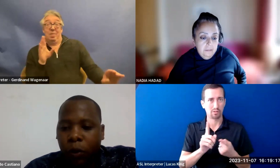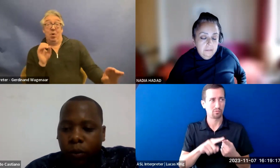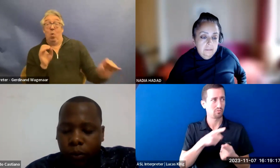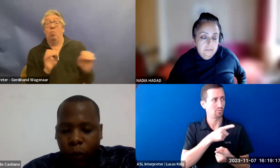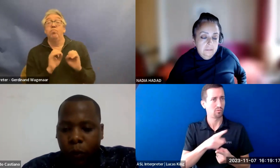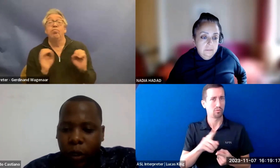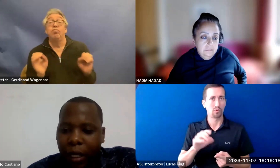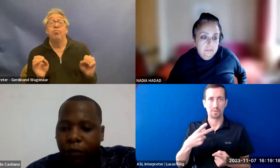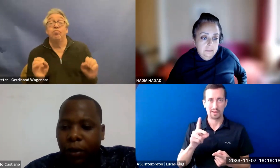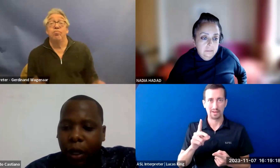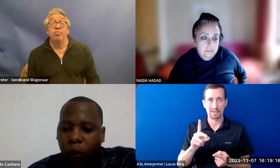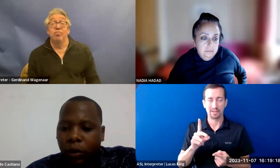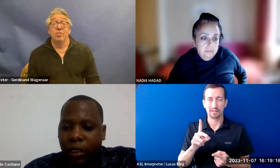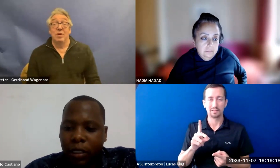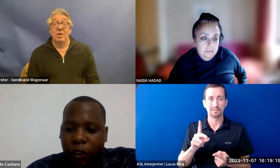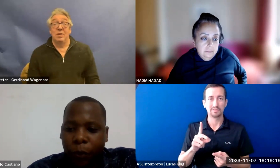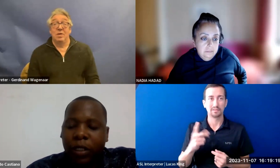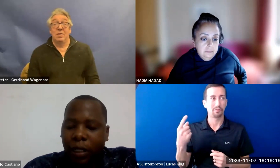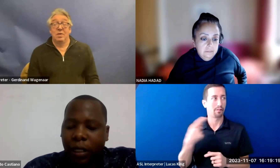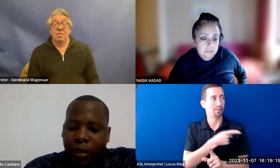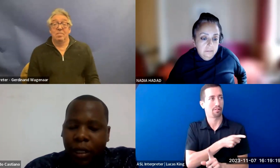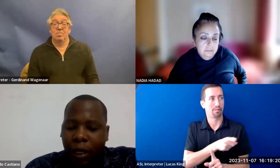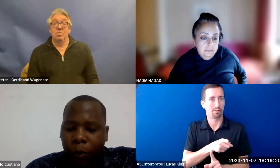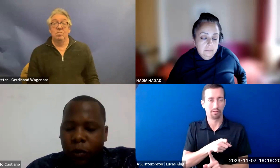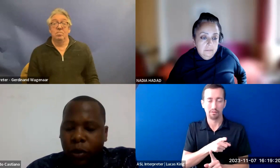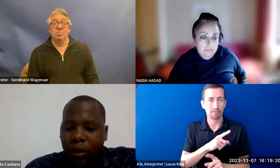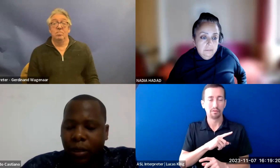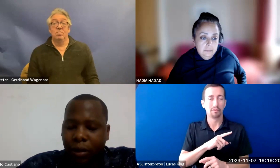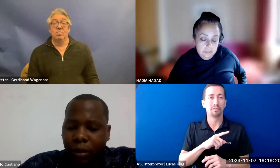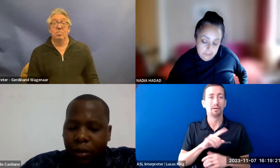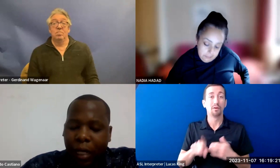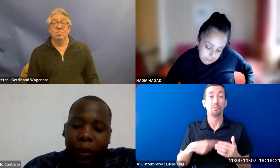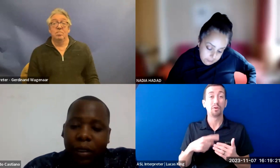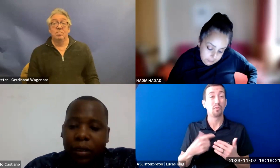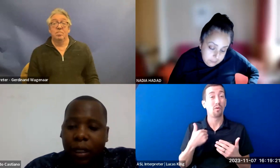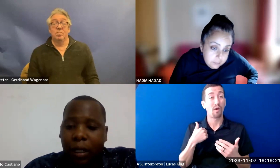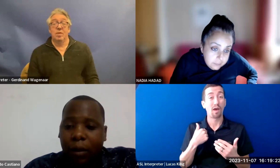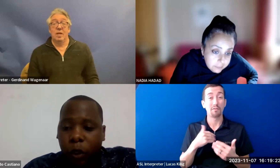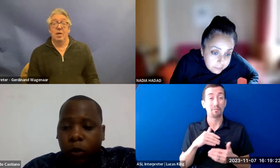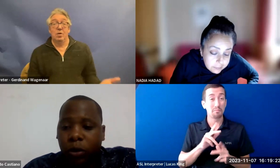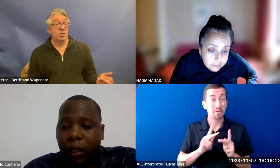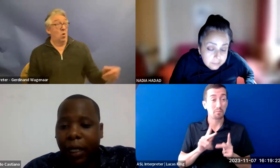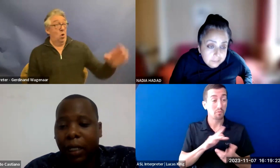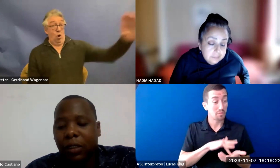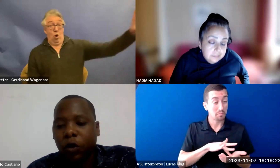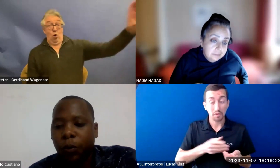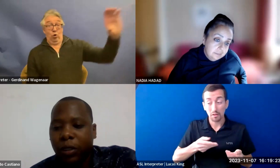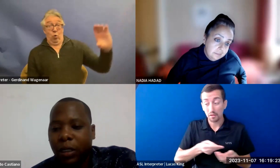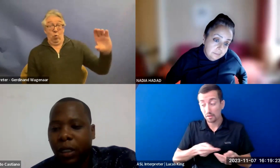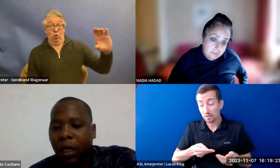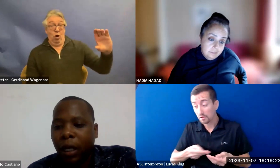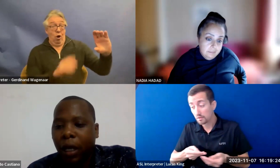And, when we have all of these intermediates between the direct donor and the OPD,